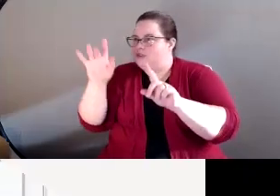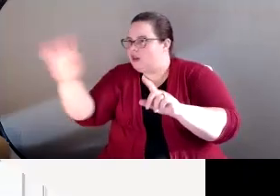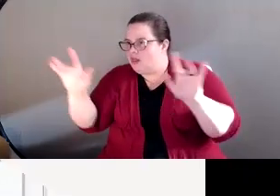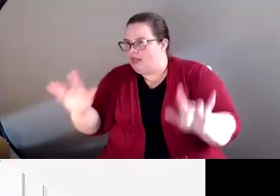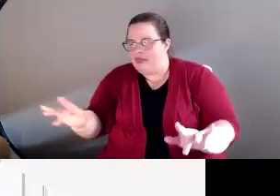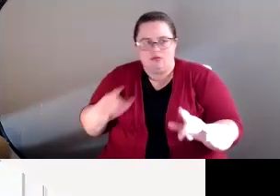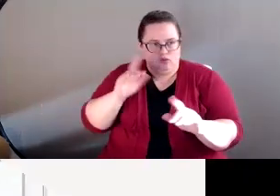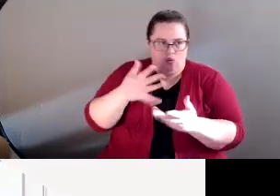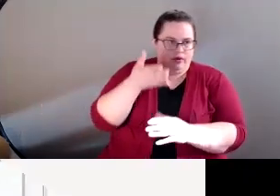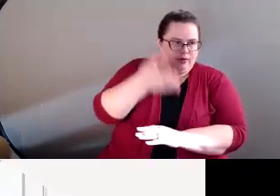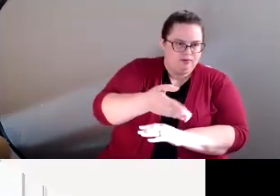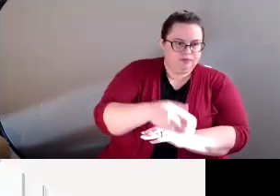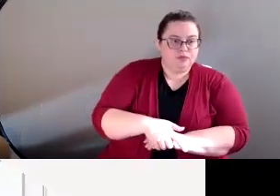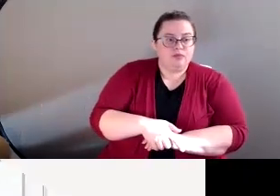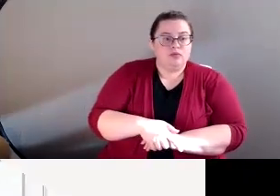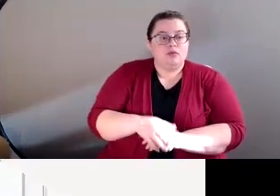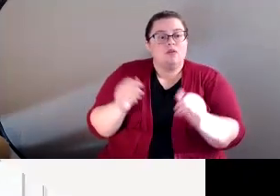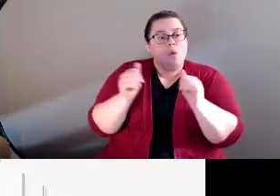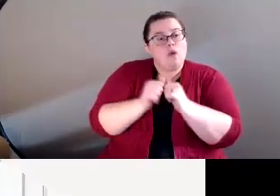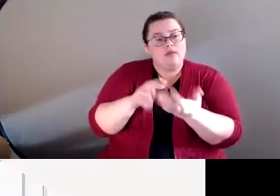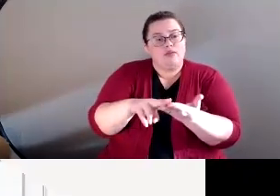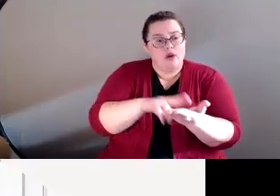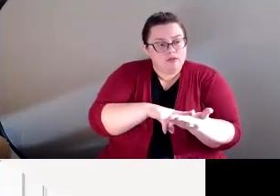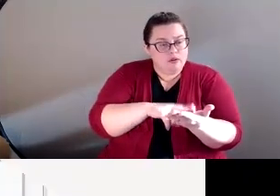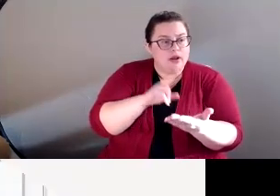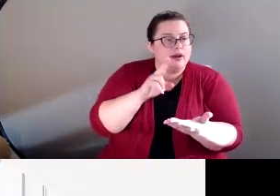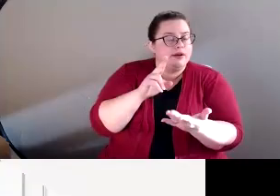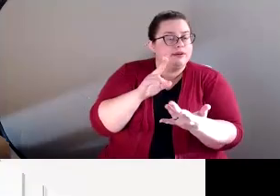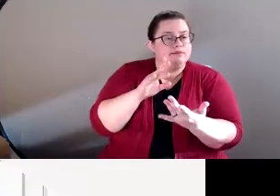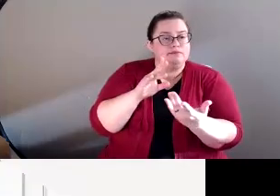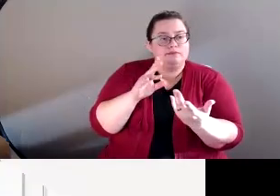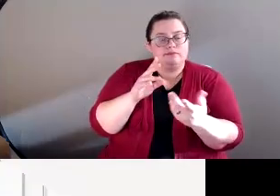those are all part of the negotiations and what's available to us then,